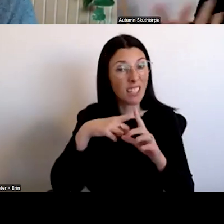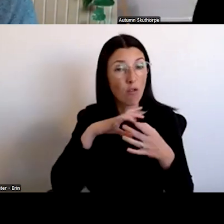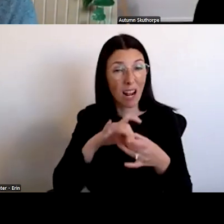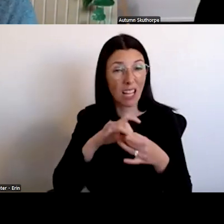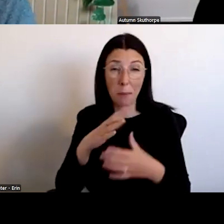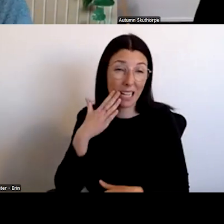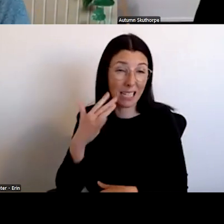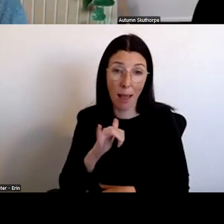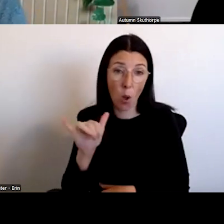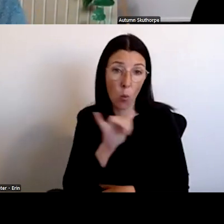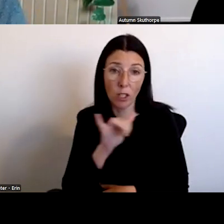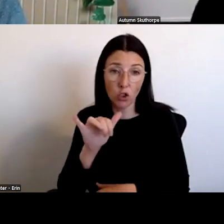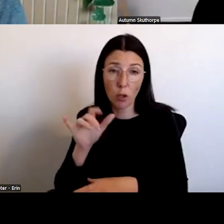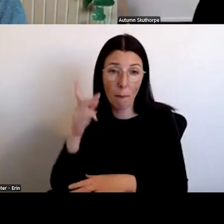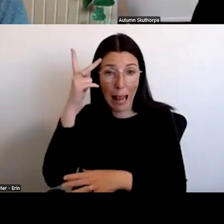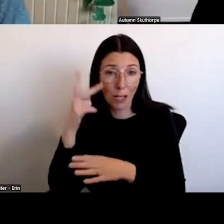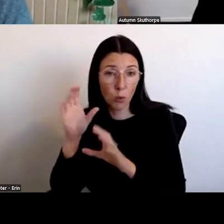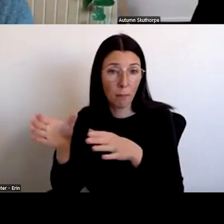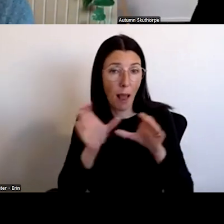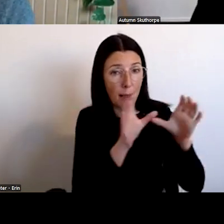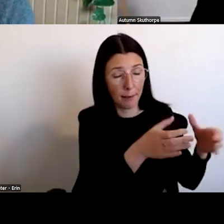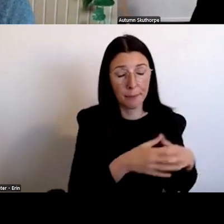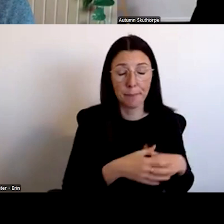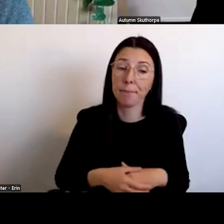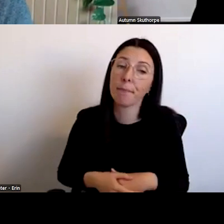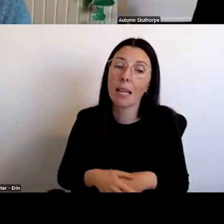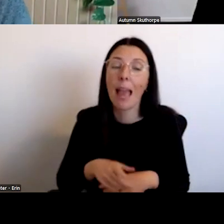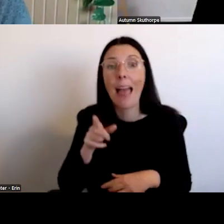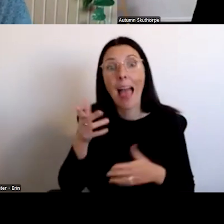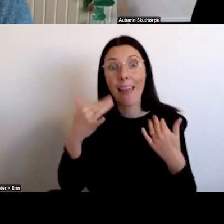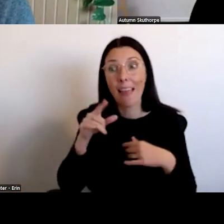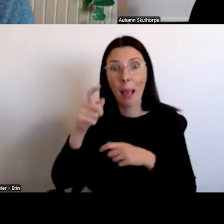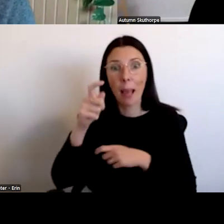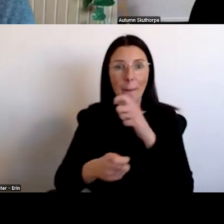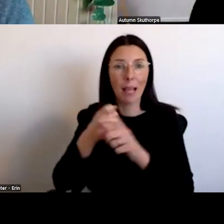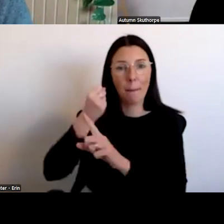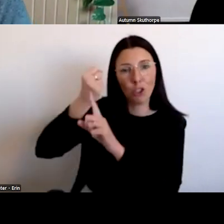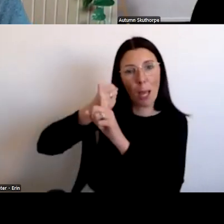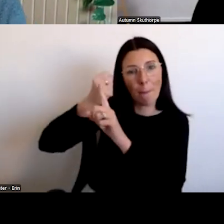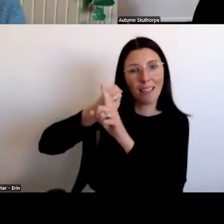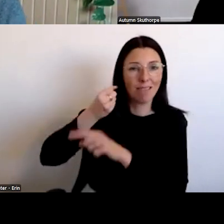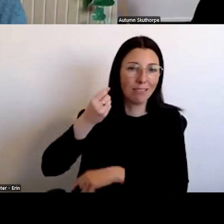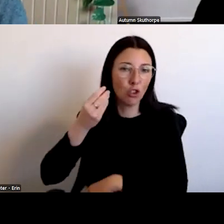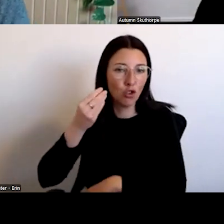those members do become champions and advocates for Crossroad Arts. Terrific. >> Those